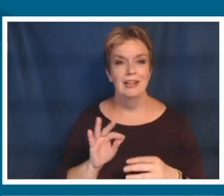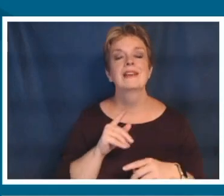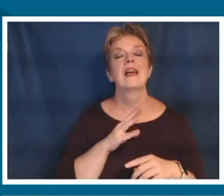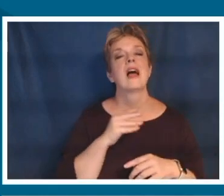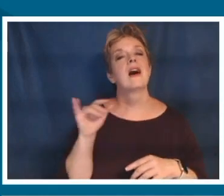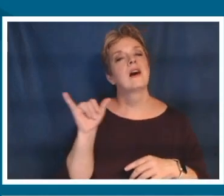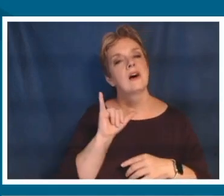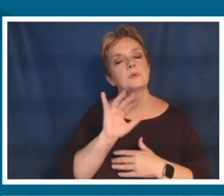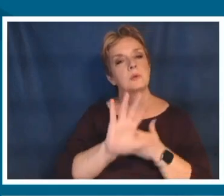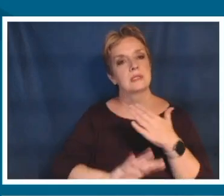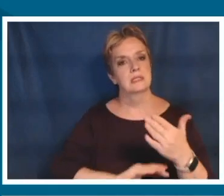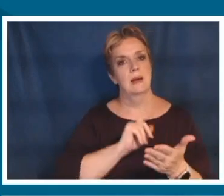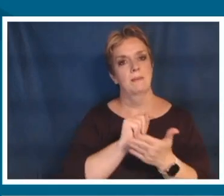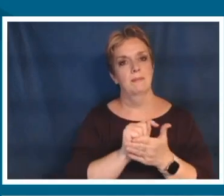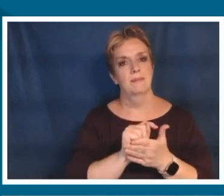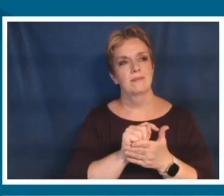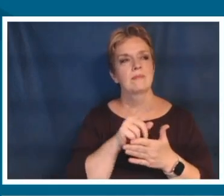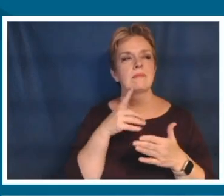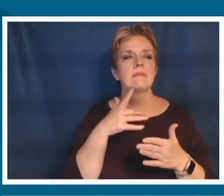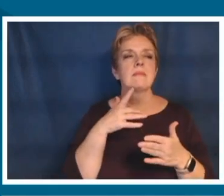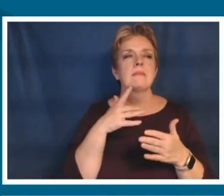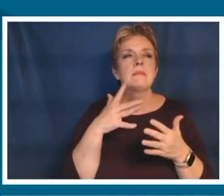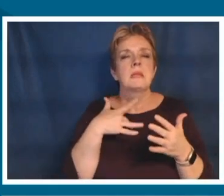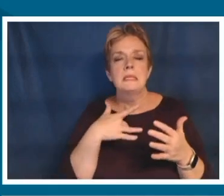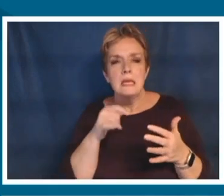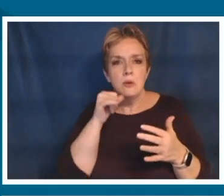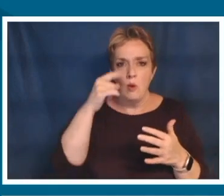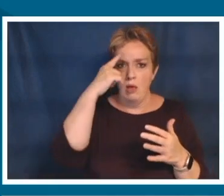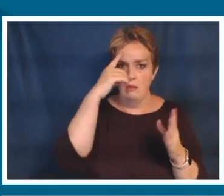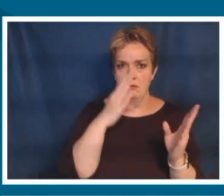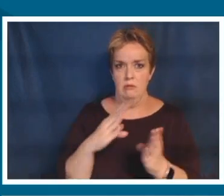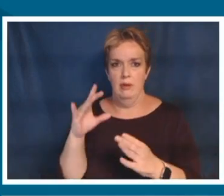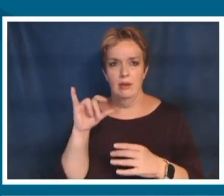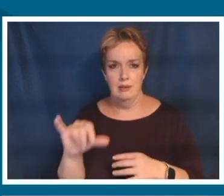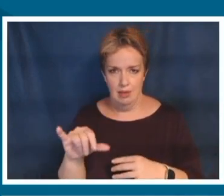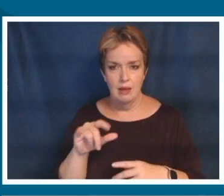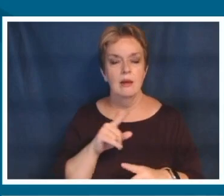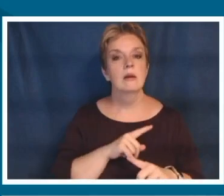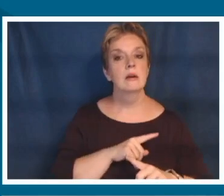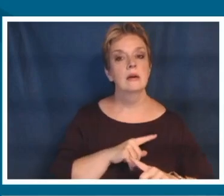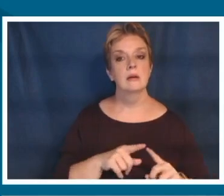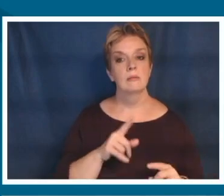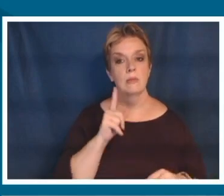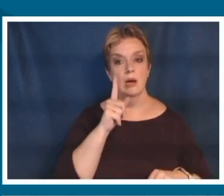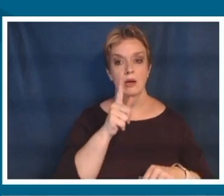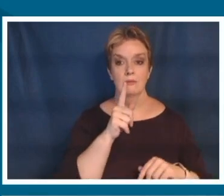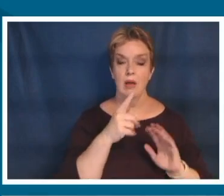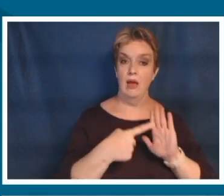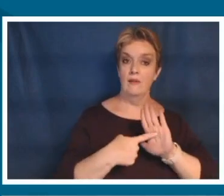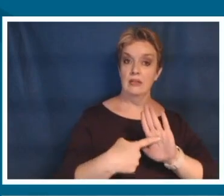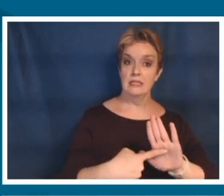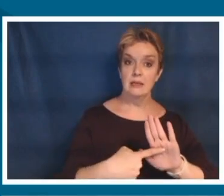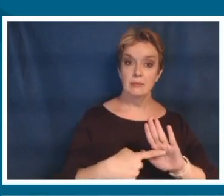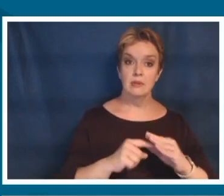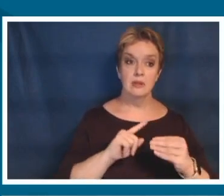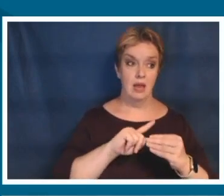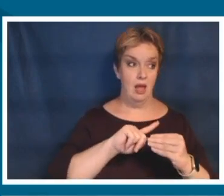you don't think about but what does it do when you put an